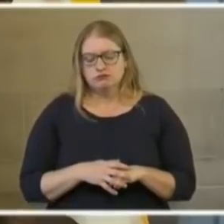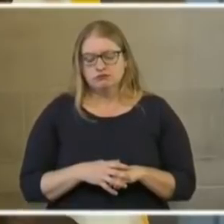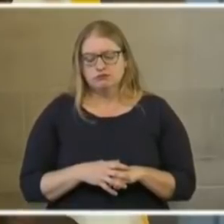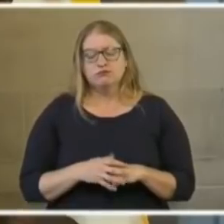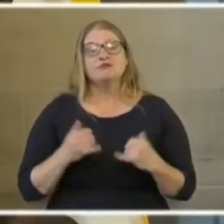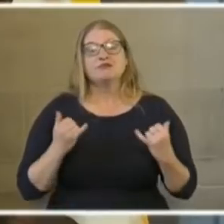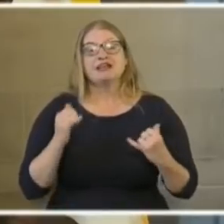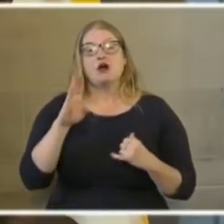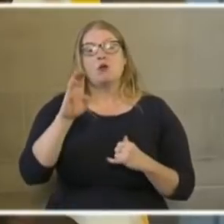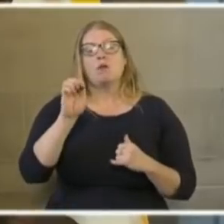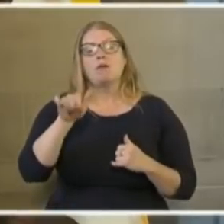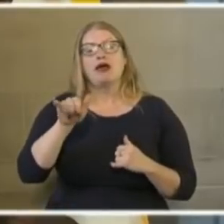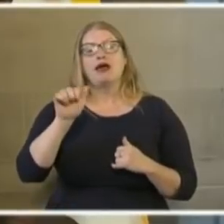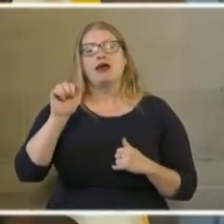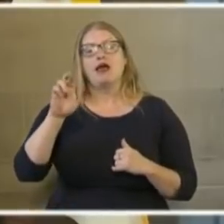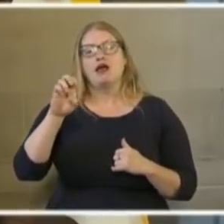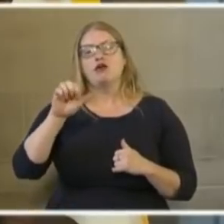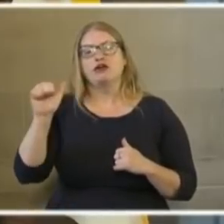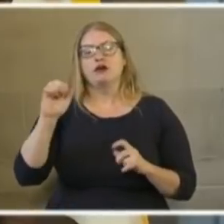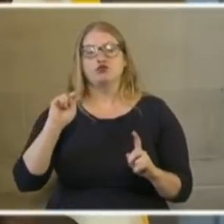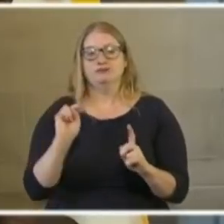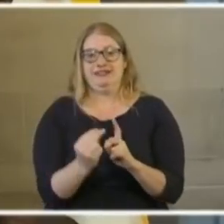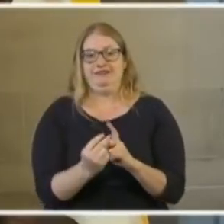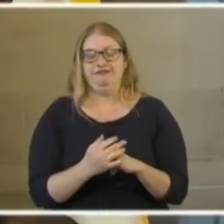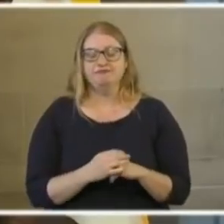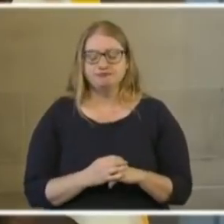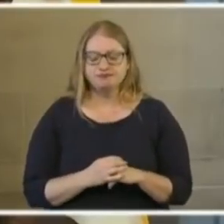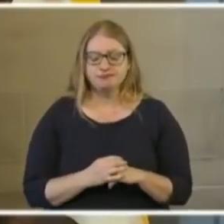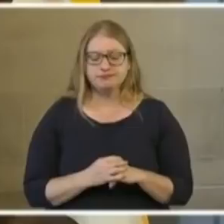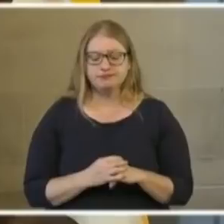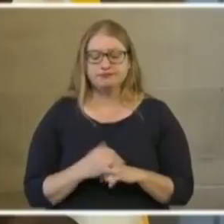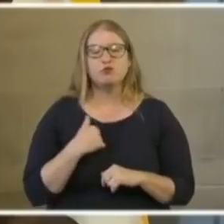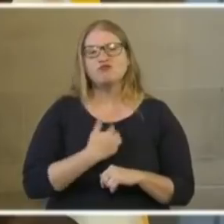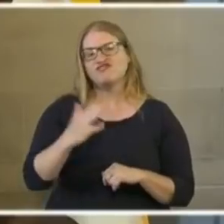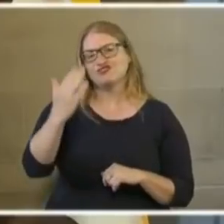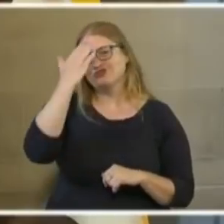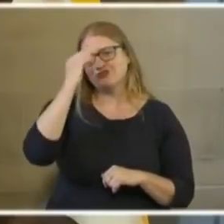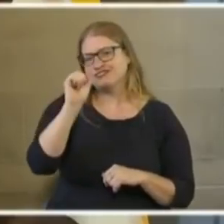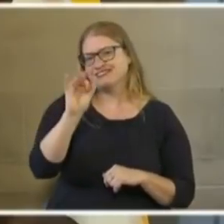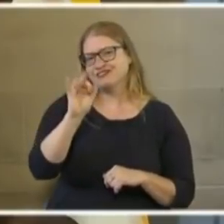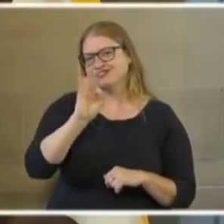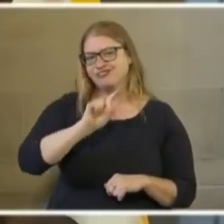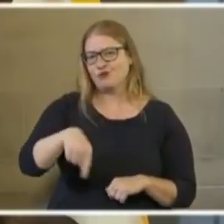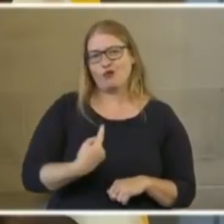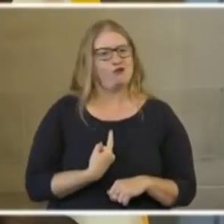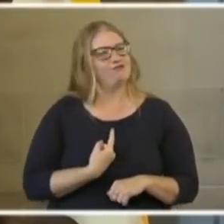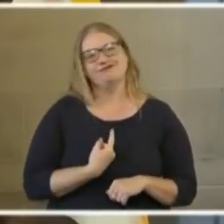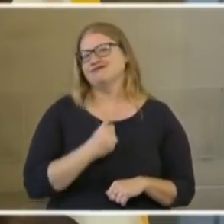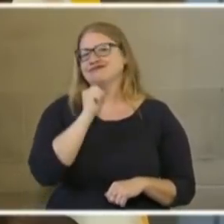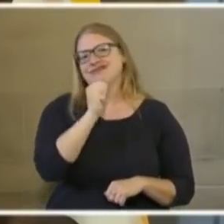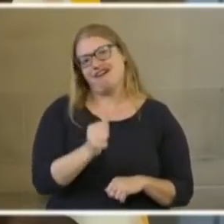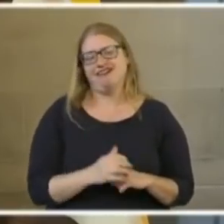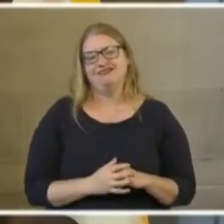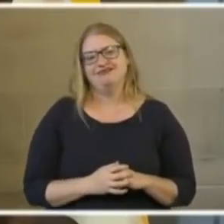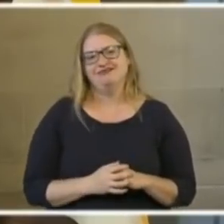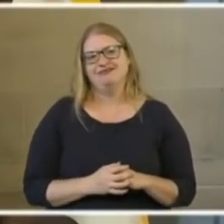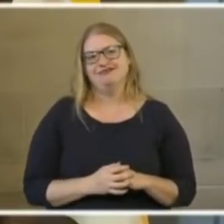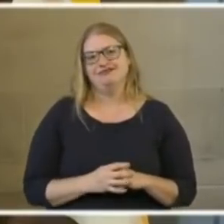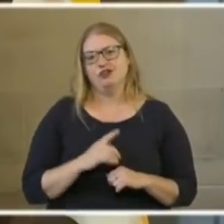OR PPE IS AT 89% SUPPLY. STATUS, YELLOW. NOW LET'S LOOK AT THE BAY AREA